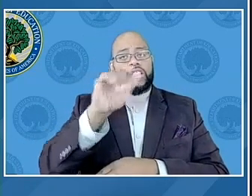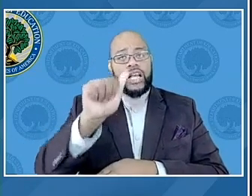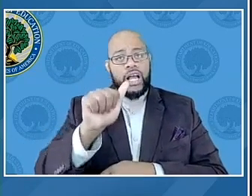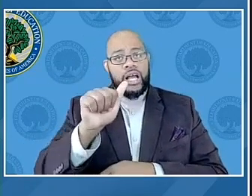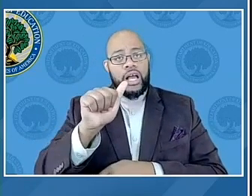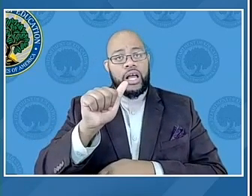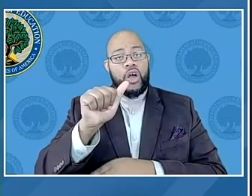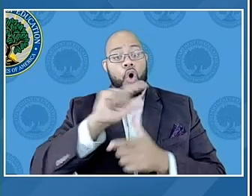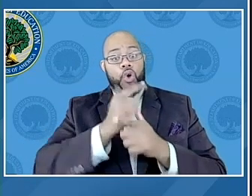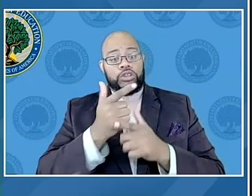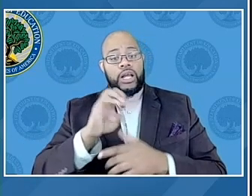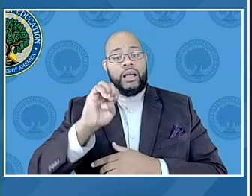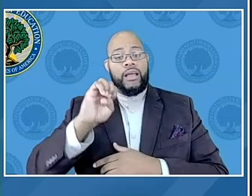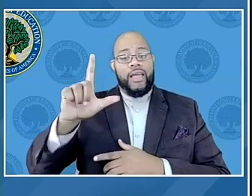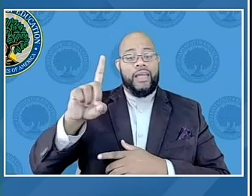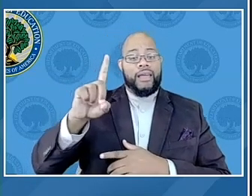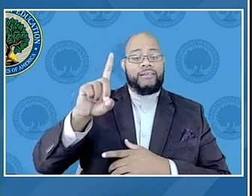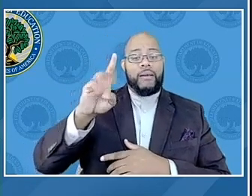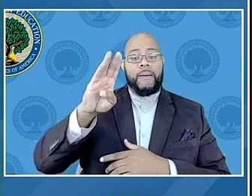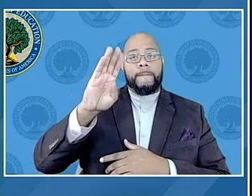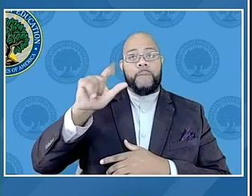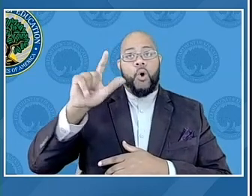also joined the session.